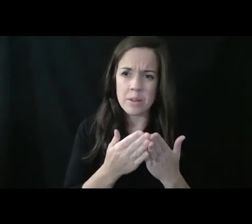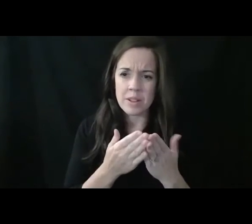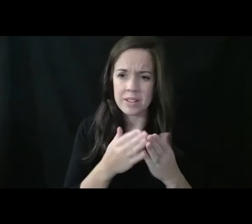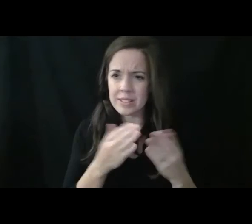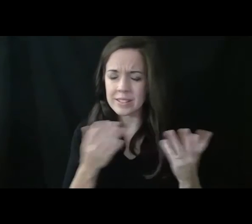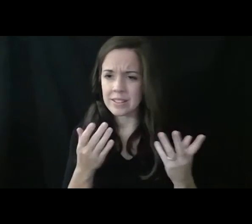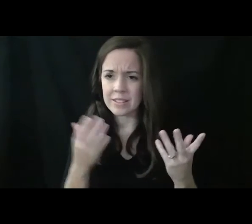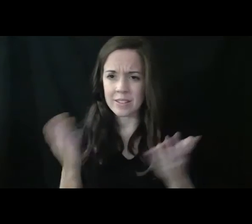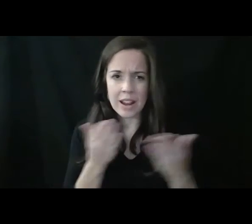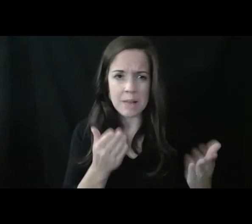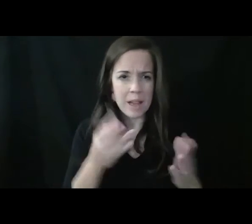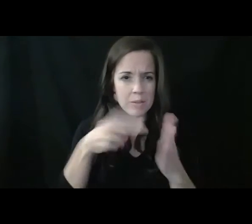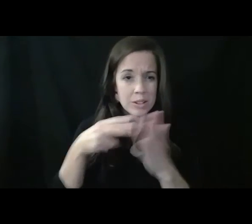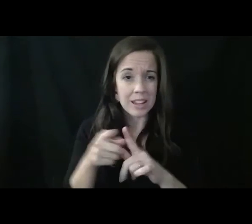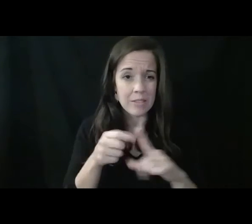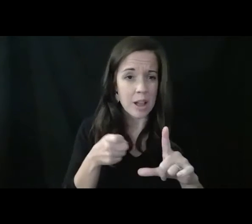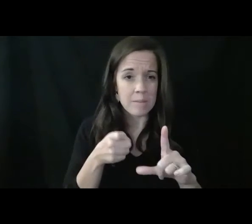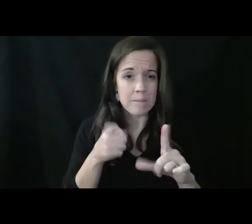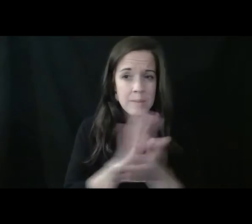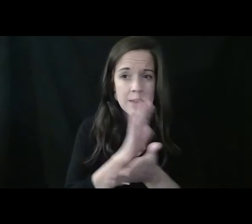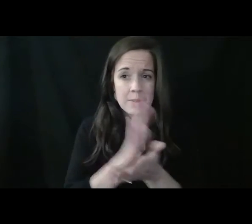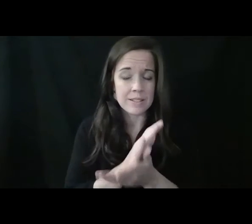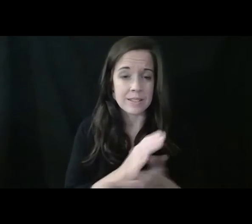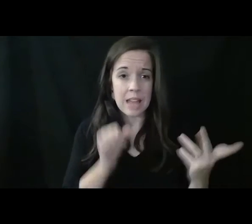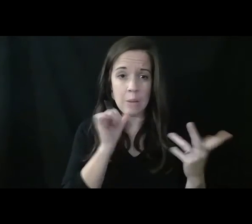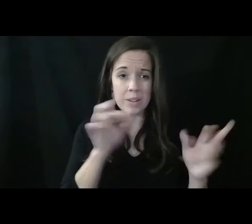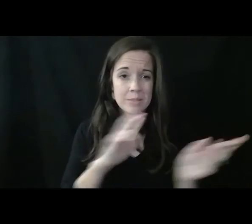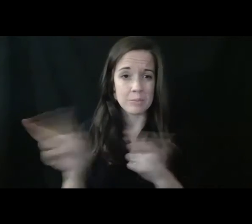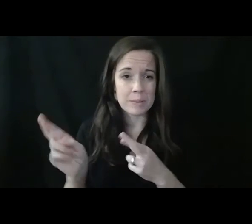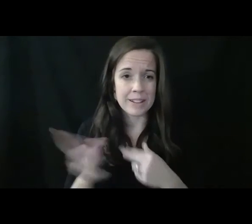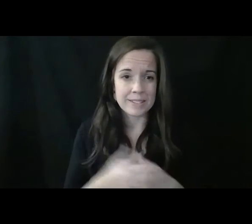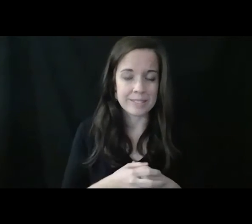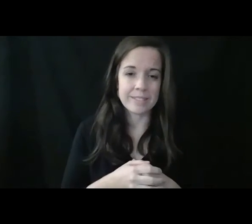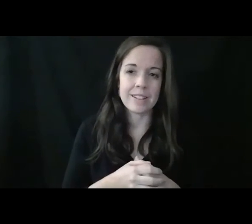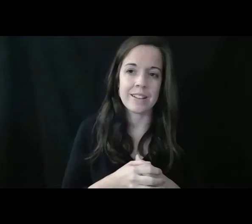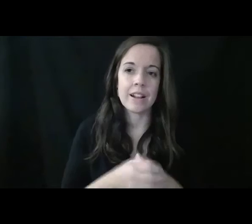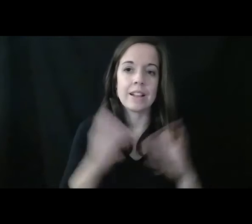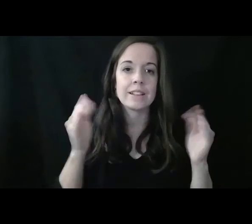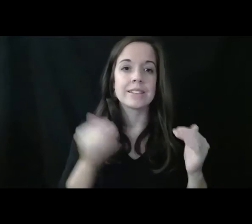loose papers because I lack foresight. This next poem is called “The Leaving Season.”